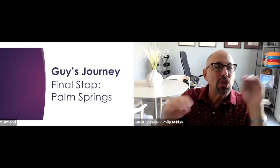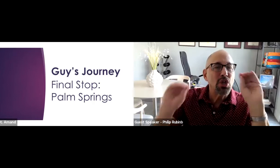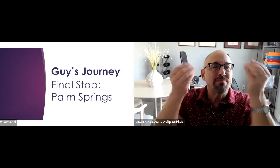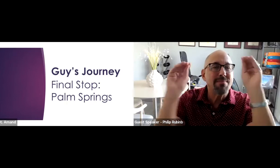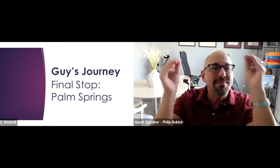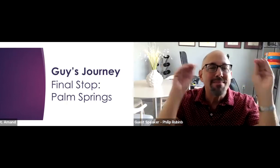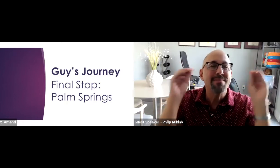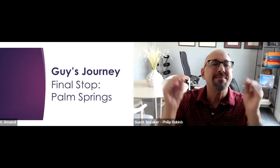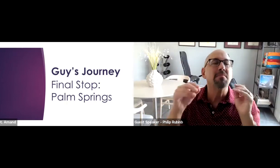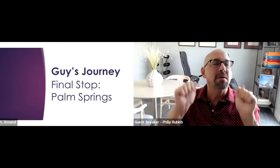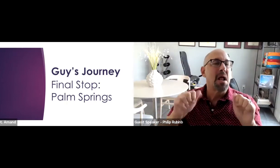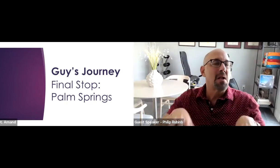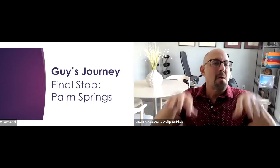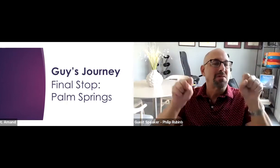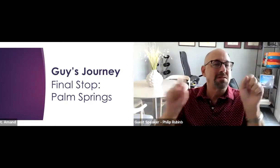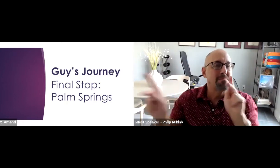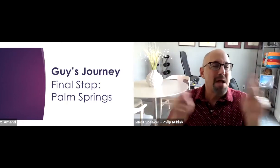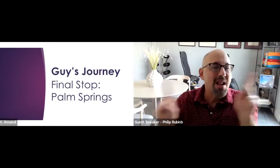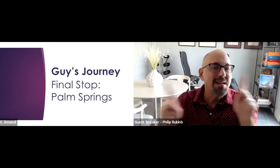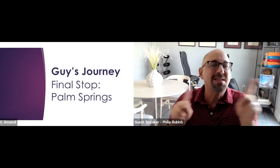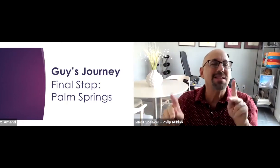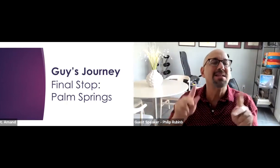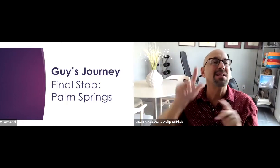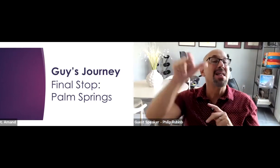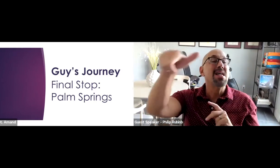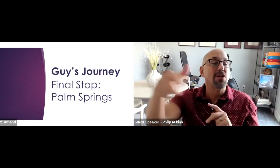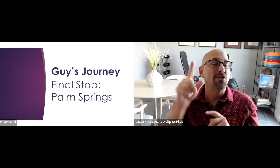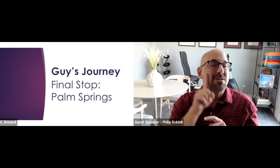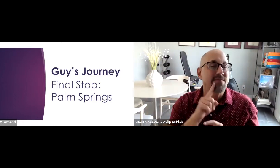And with Guy's creativity and decoration skills